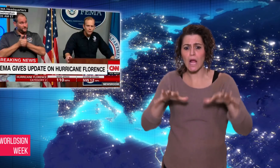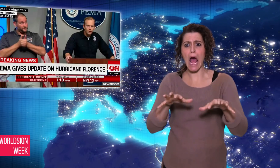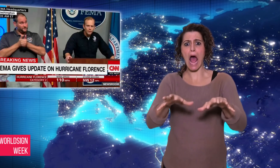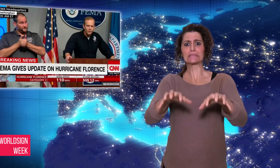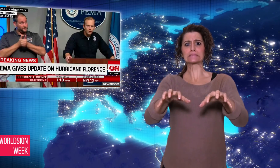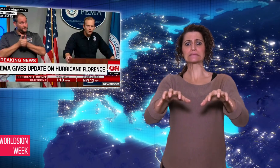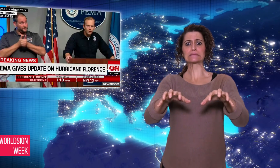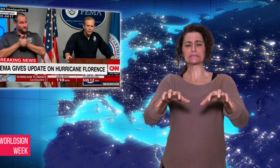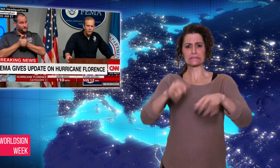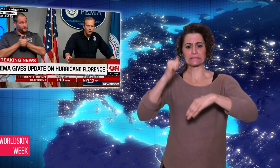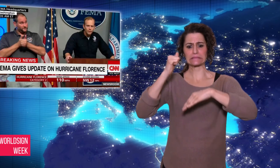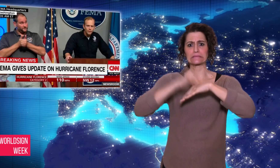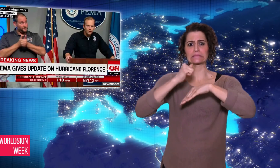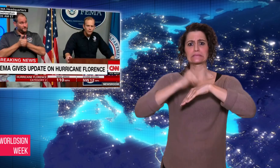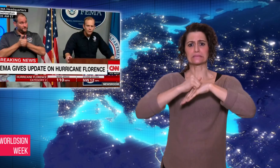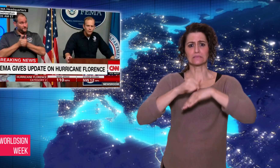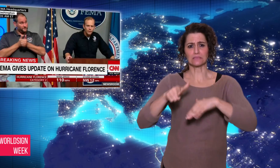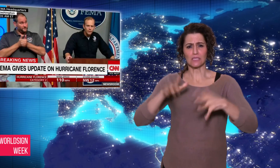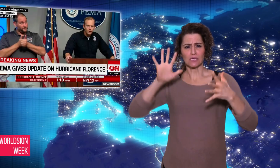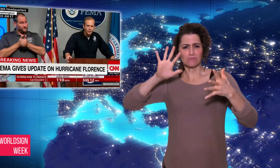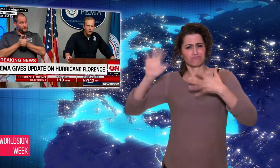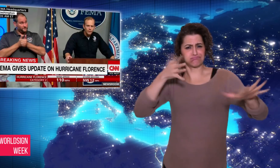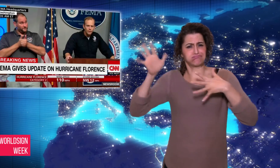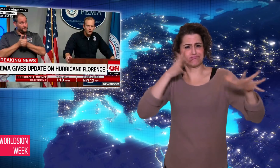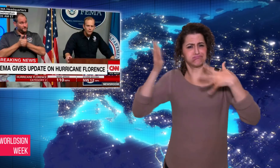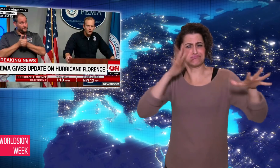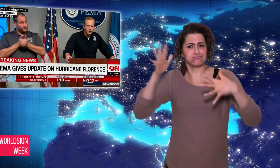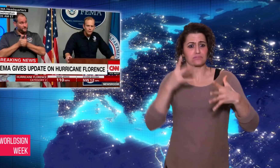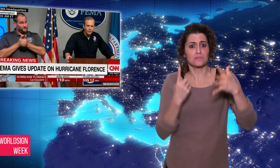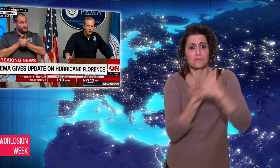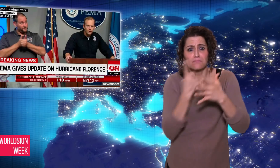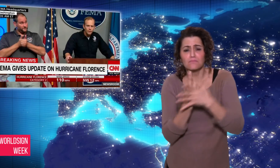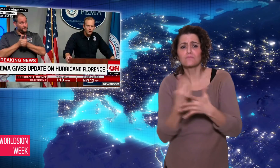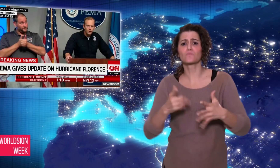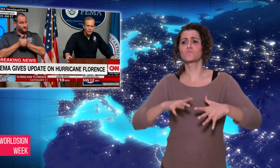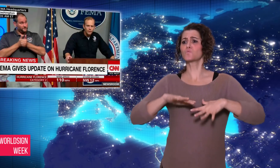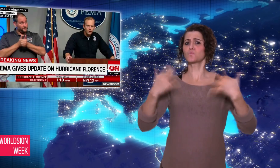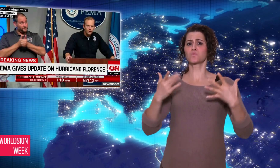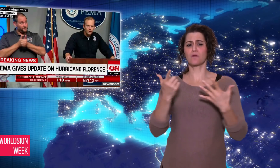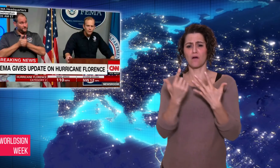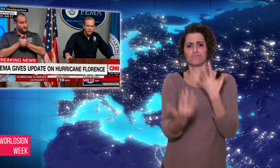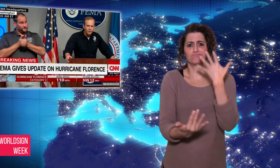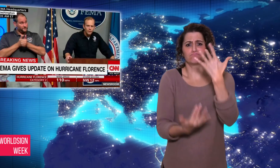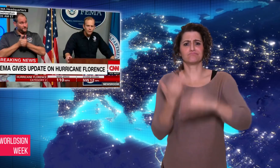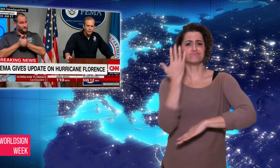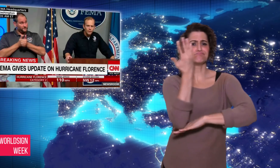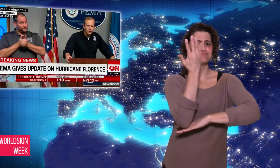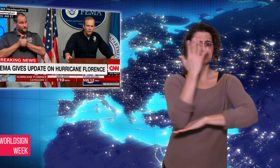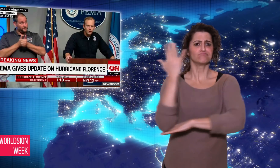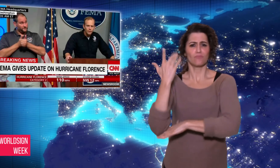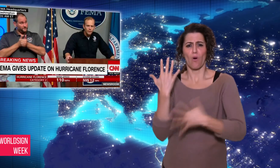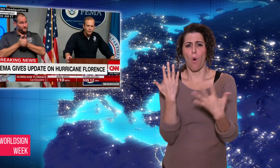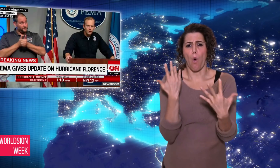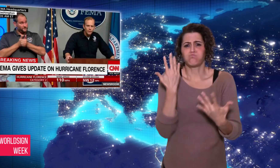national disasters such as ice